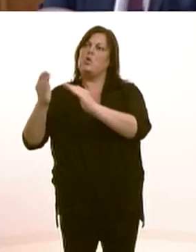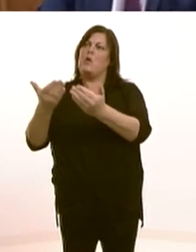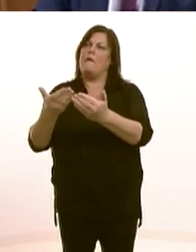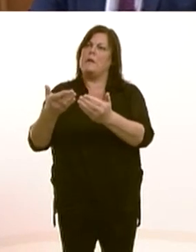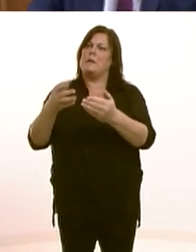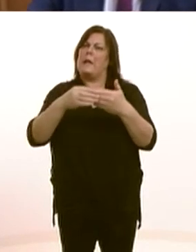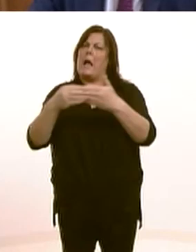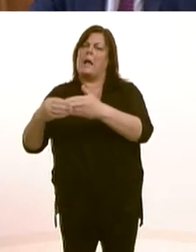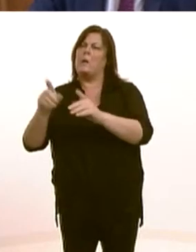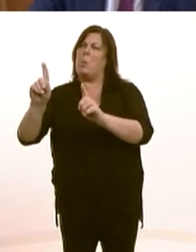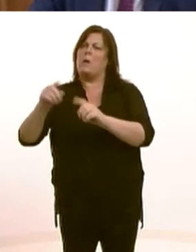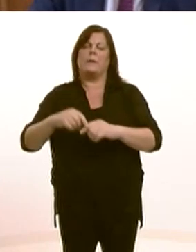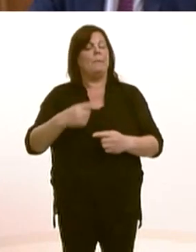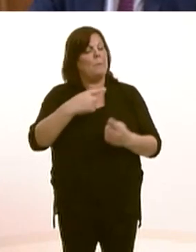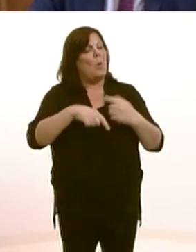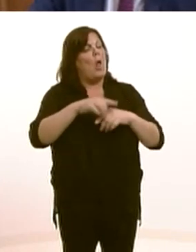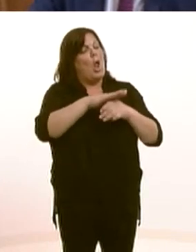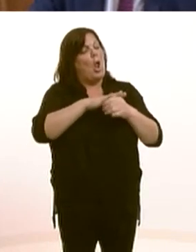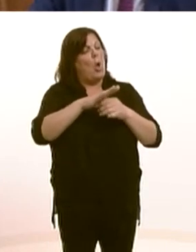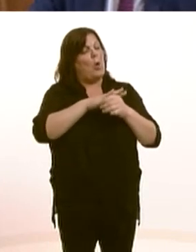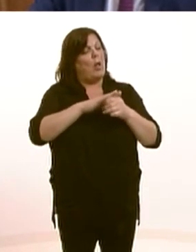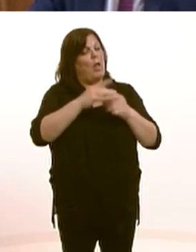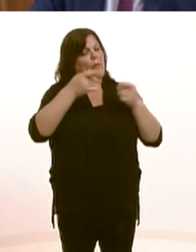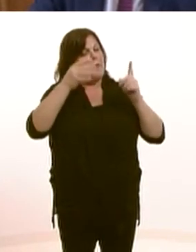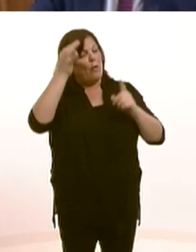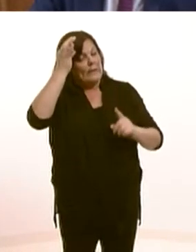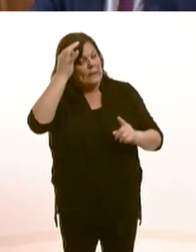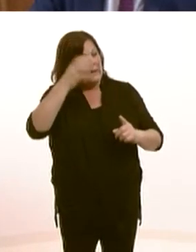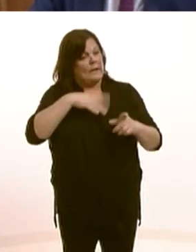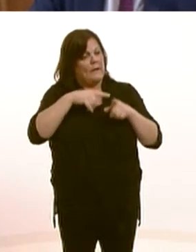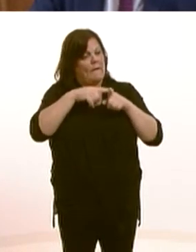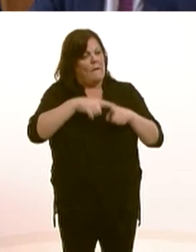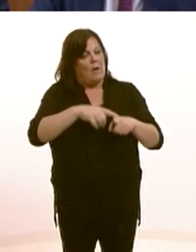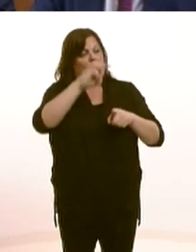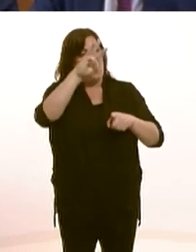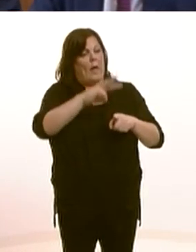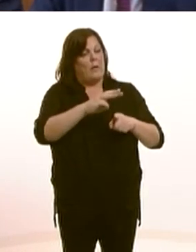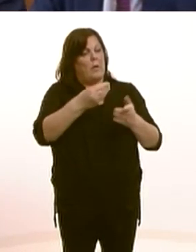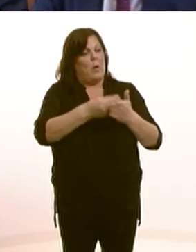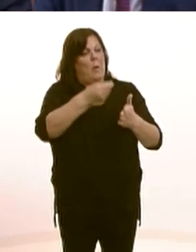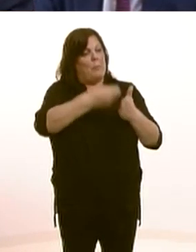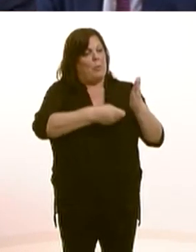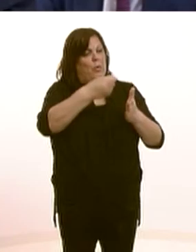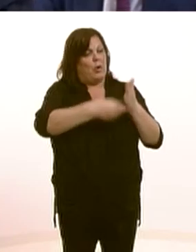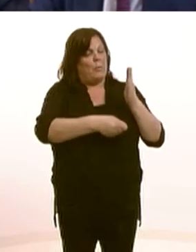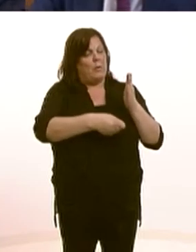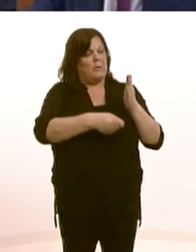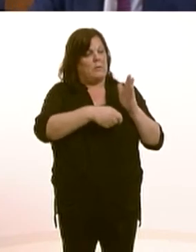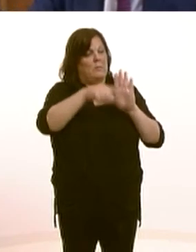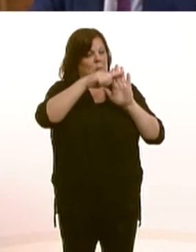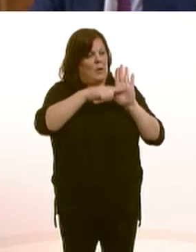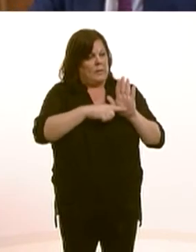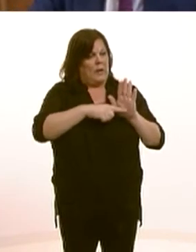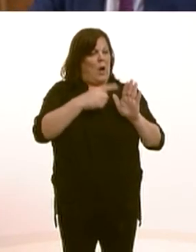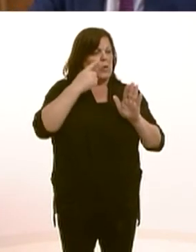Local authorities are expected to comply with the principles of the Wales procurement policy statement to help maximise the economic benefit of procurement for Wales.